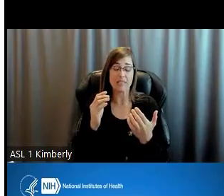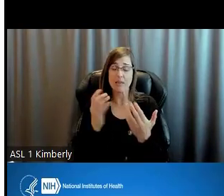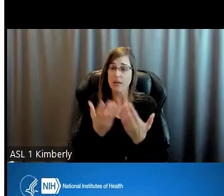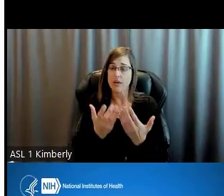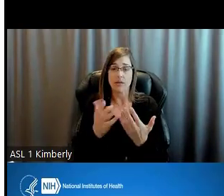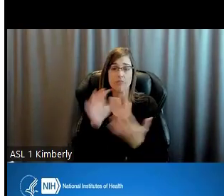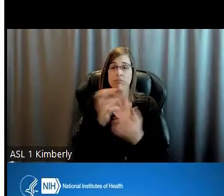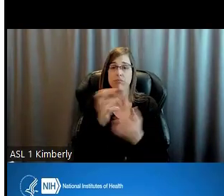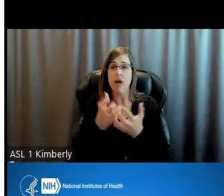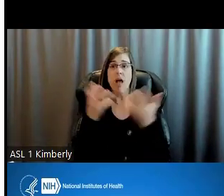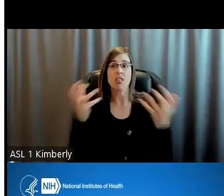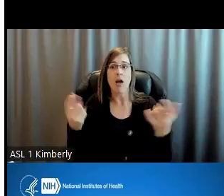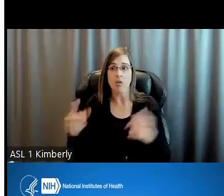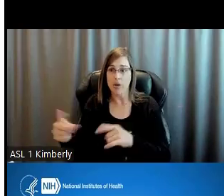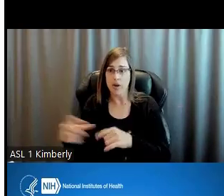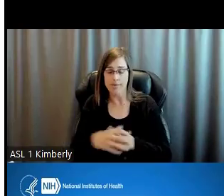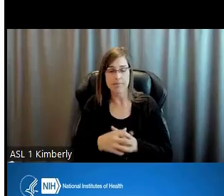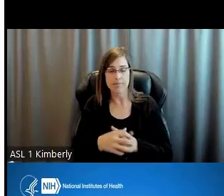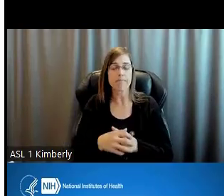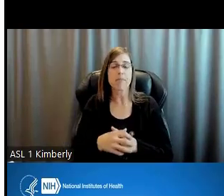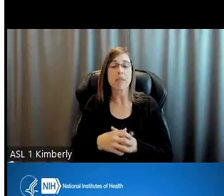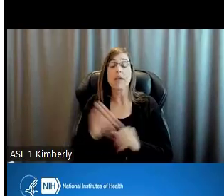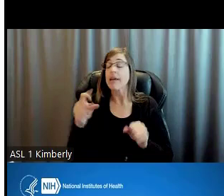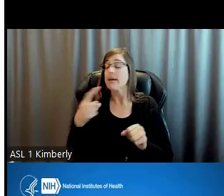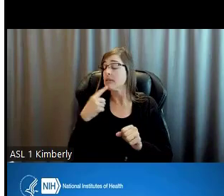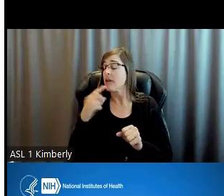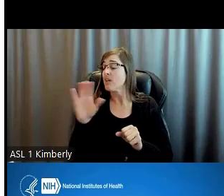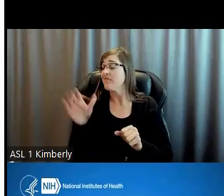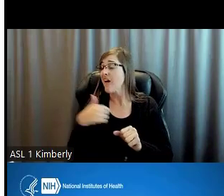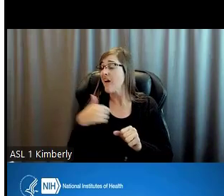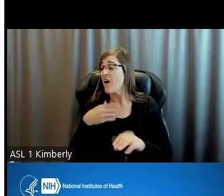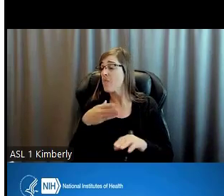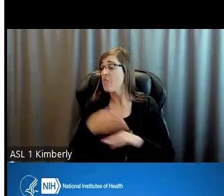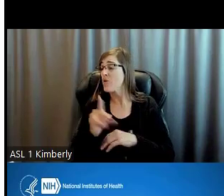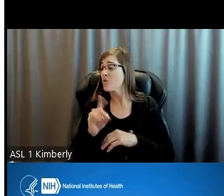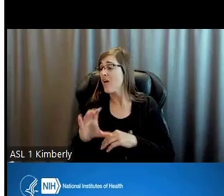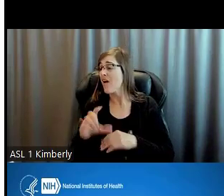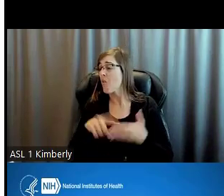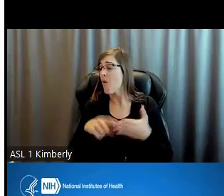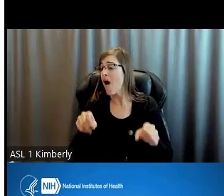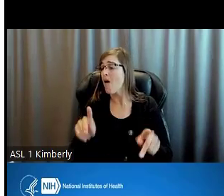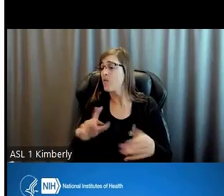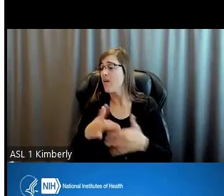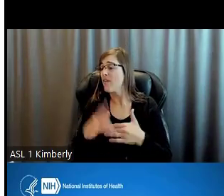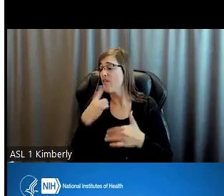You can also say, "Oh, hey, I'm a post-doc, what opportunities are available for me?"